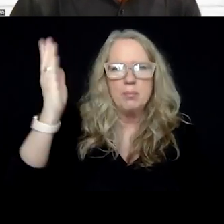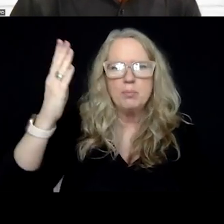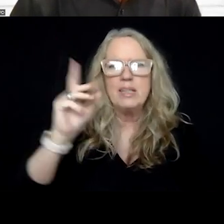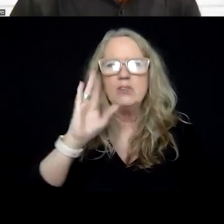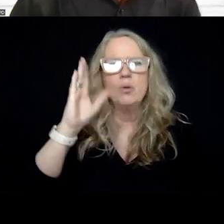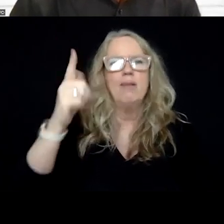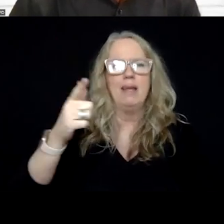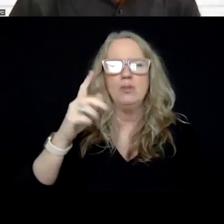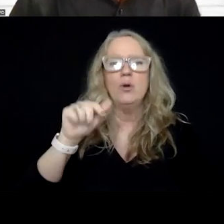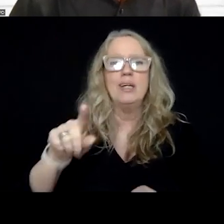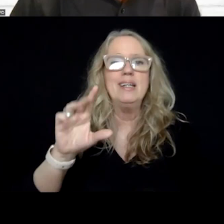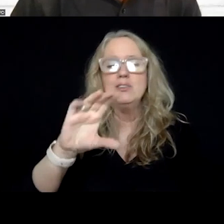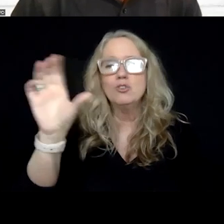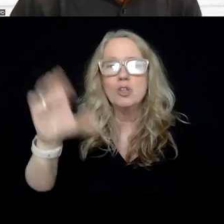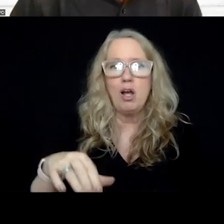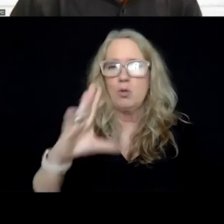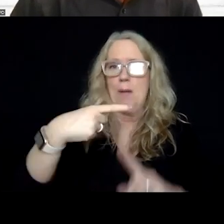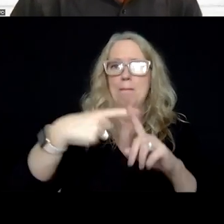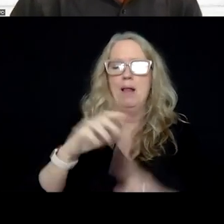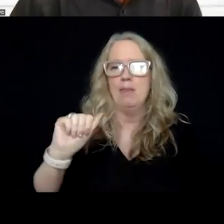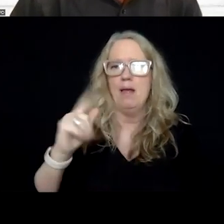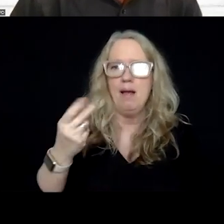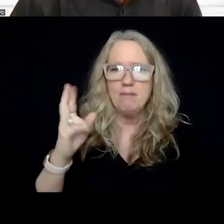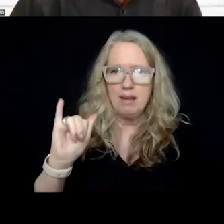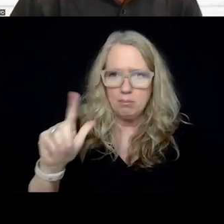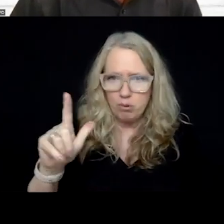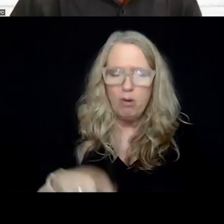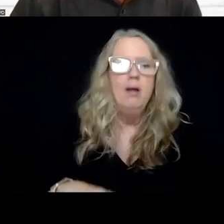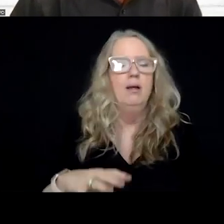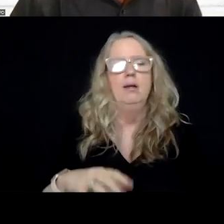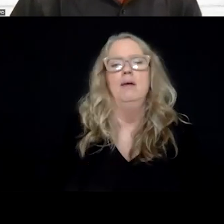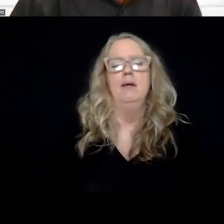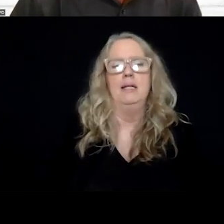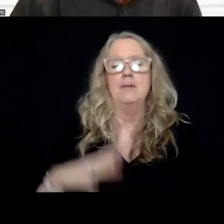IN CHICAGO IN APRIL. THERE WAS ONE THAT WAS